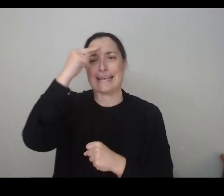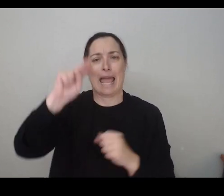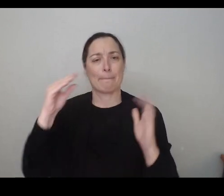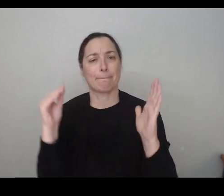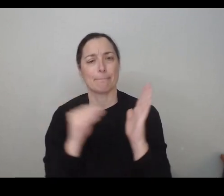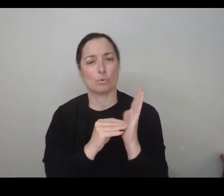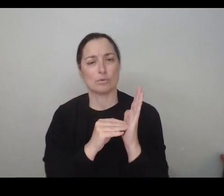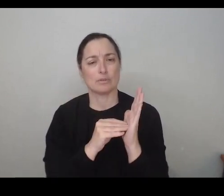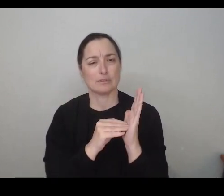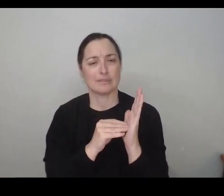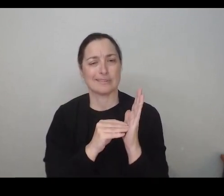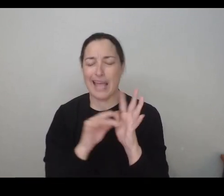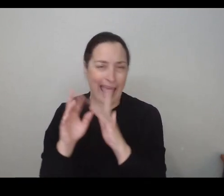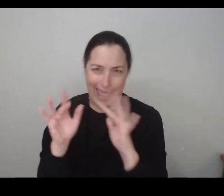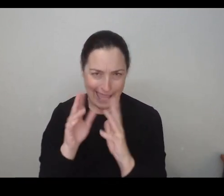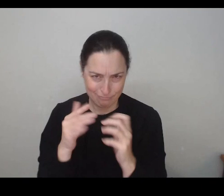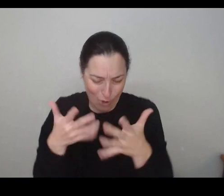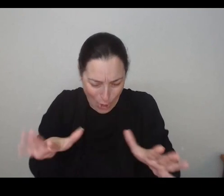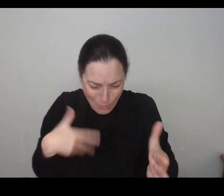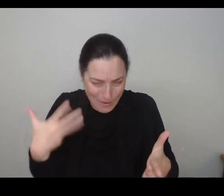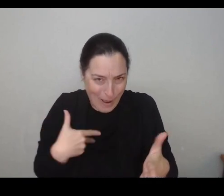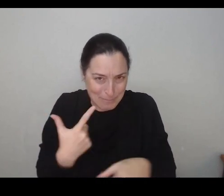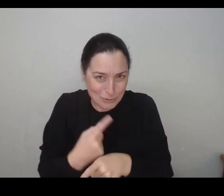Excuse me, I lost my line. Yeah, I have to say,